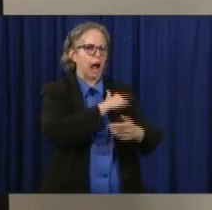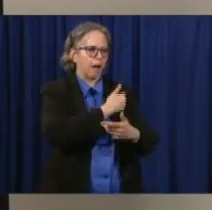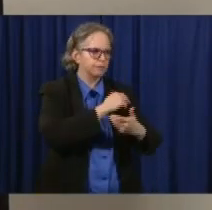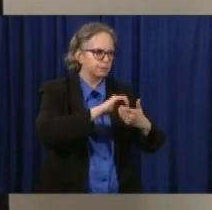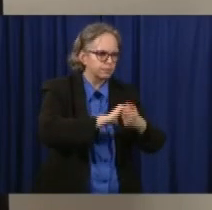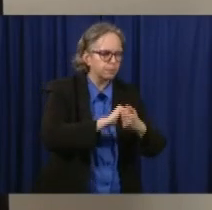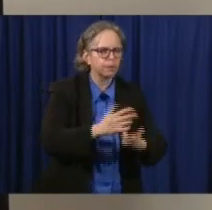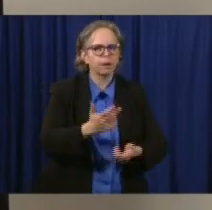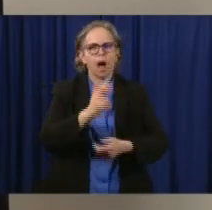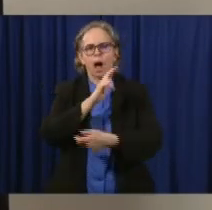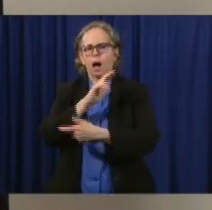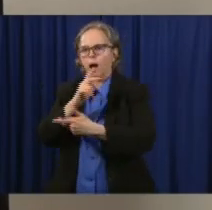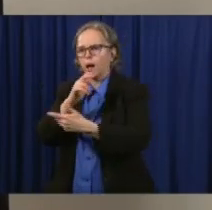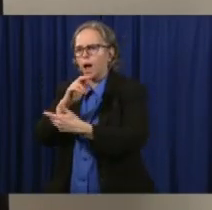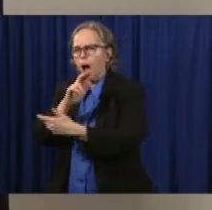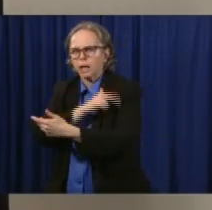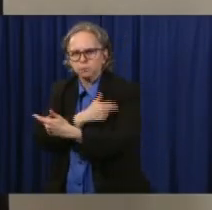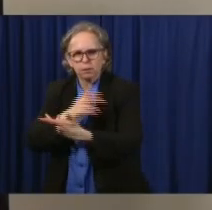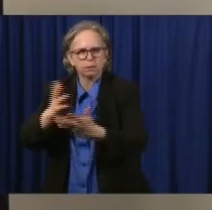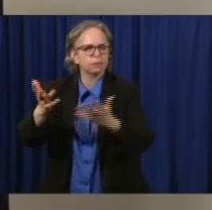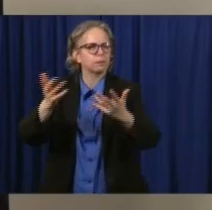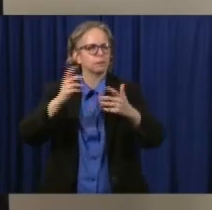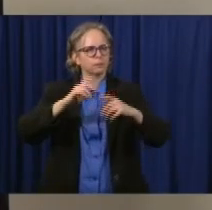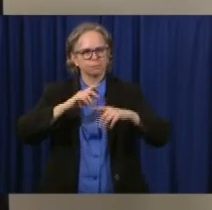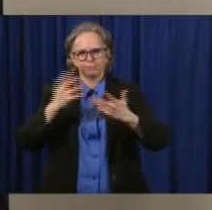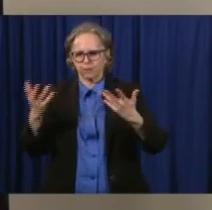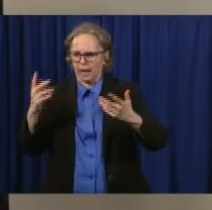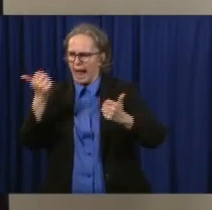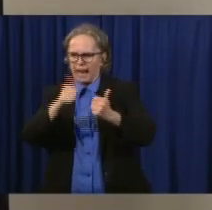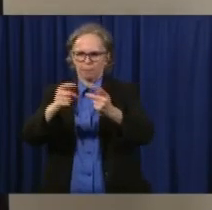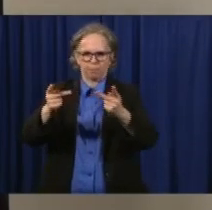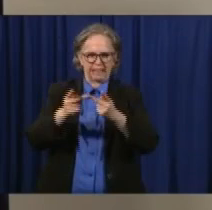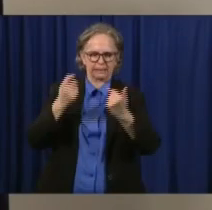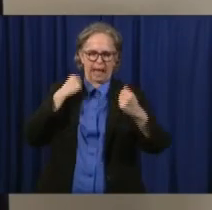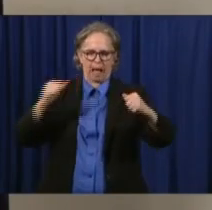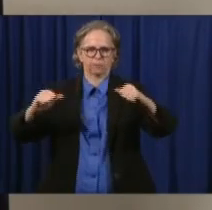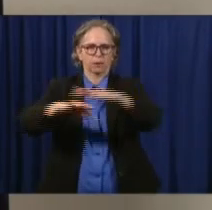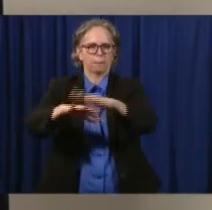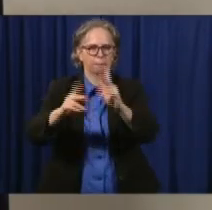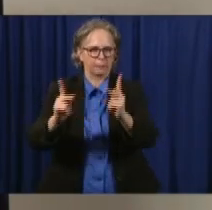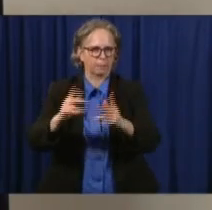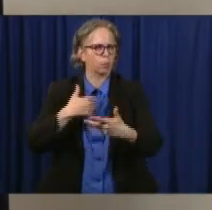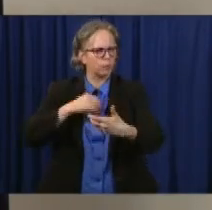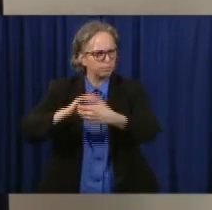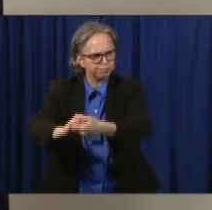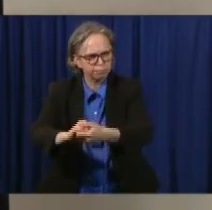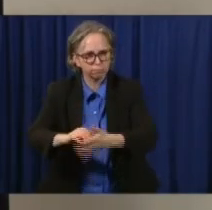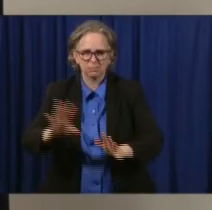GROUP WORKING ON A NEW WAY OF LOGISTICS. YOU FOR THE DIRECTOR TALK ABOUT HOW CAN WE USE OUR TESTING WISELY BUT DEPLOY IT VERY QUICKLY WORKING ALONGSIDE THE